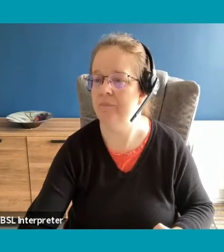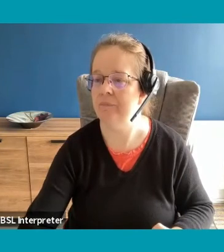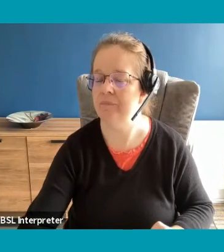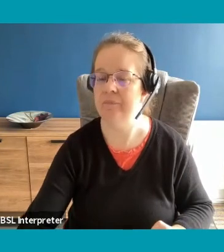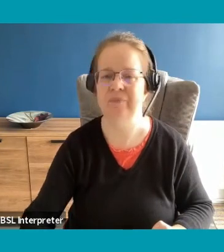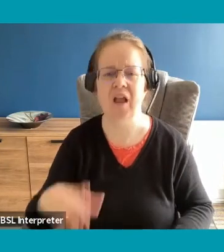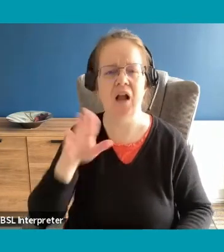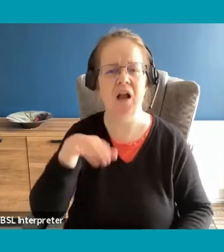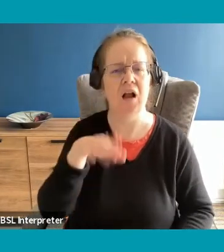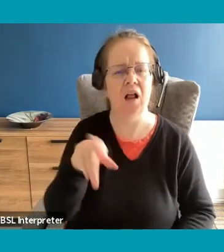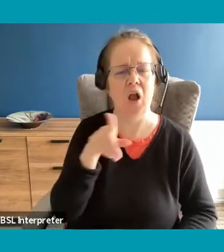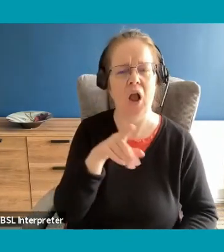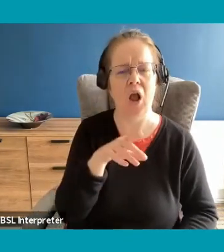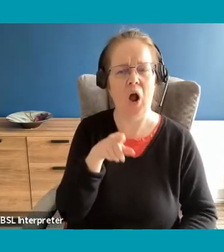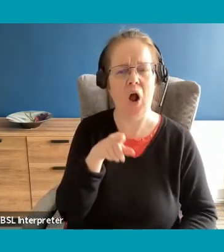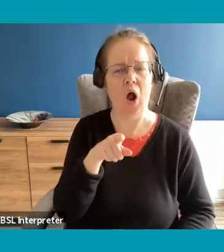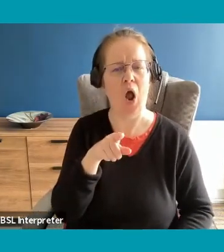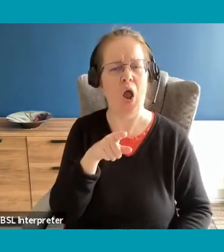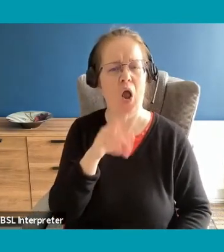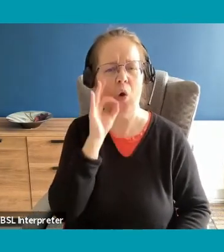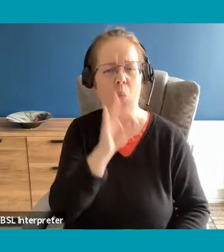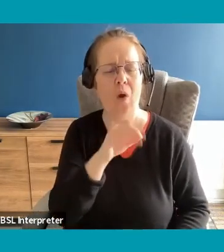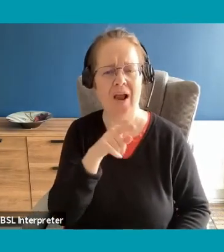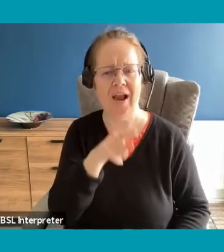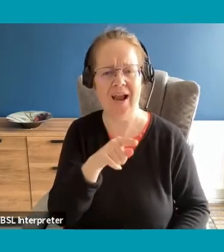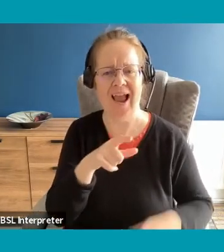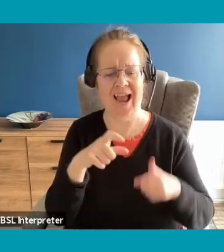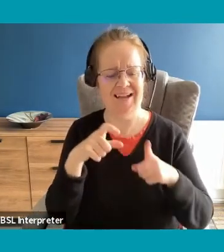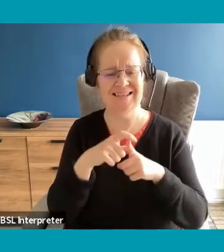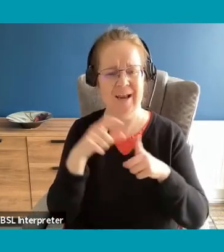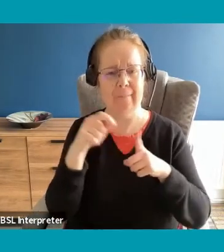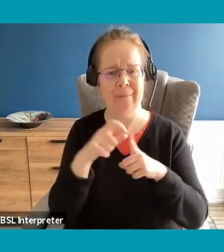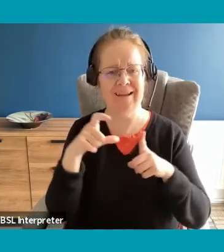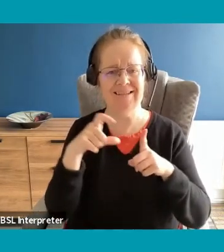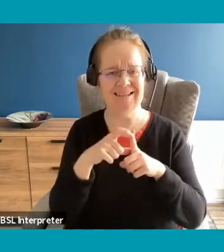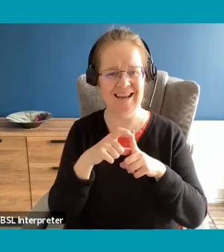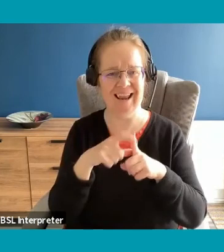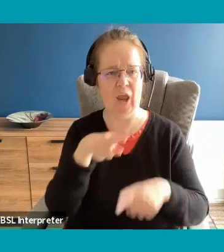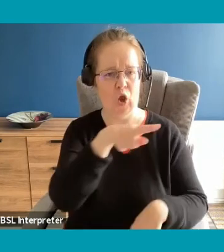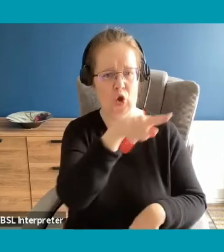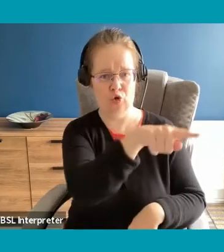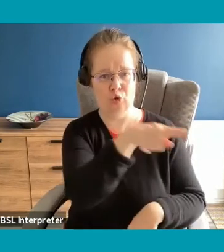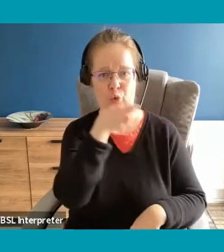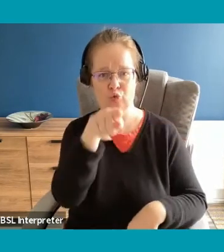Why are you working for a DPD group? What is it about the DPD group that keeps you there?